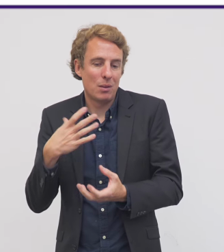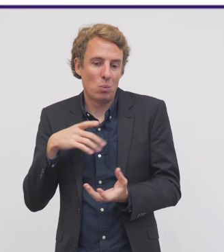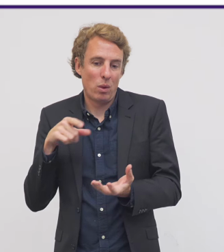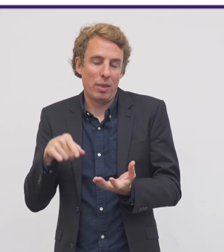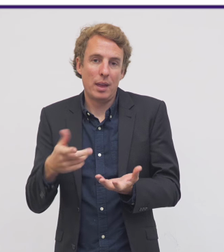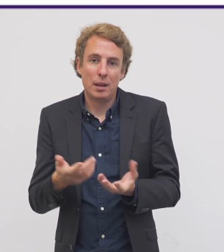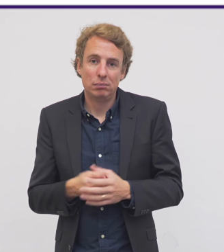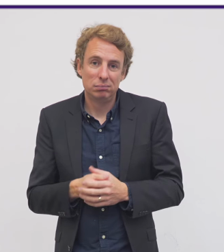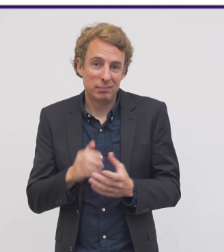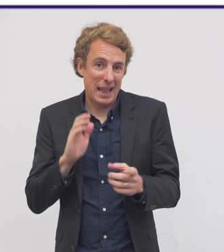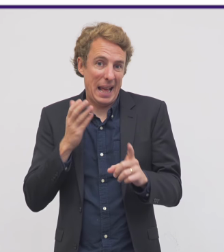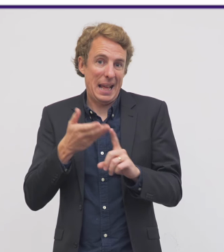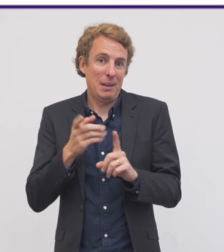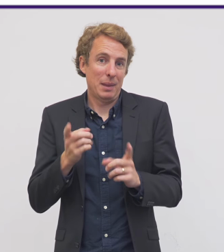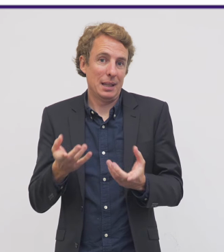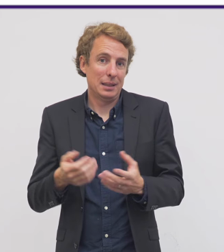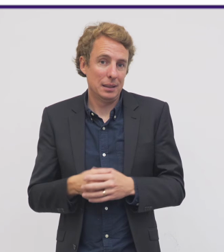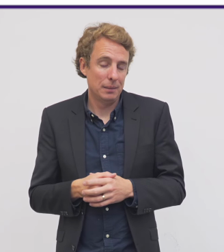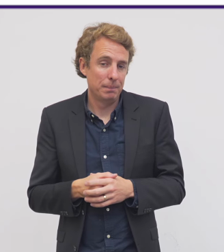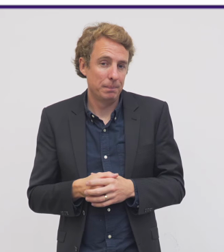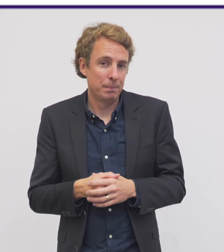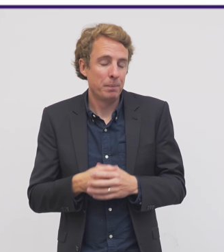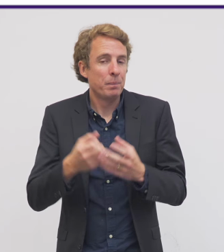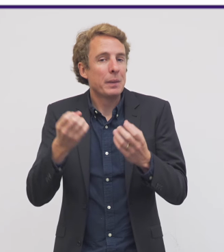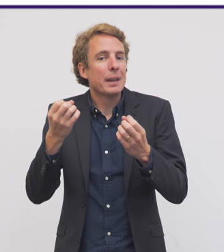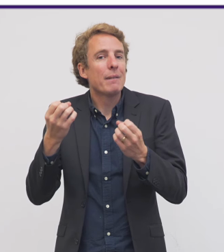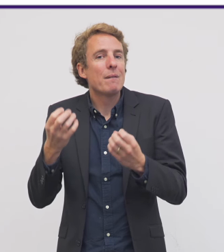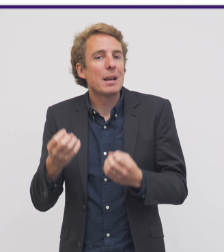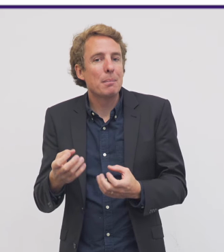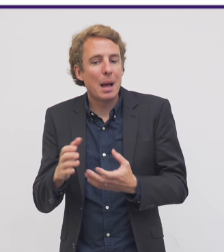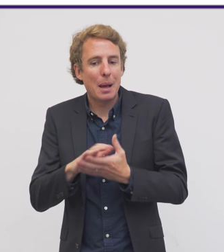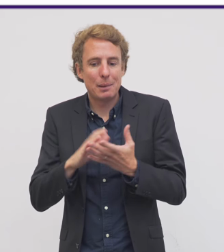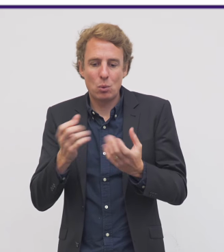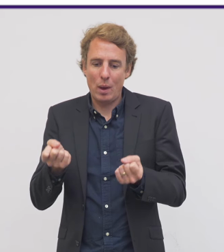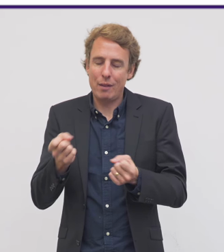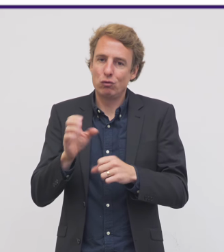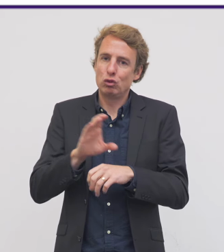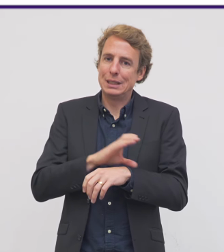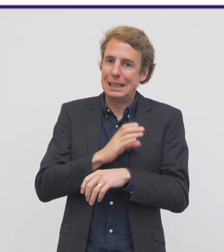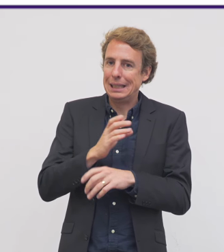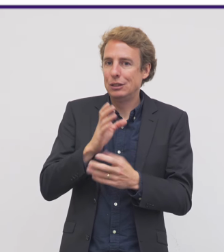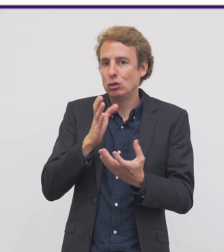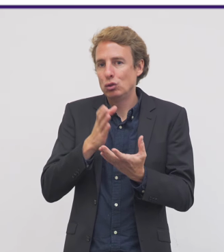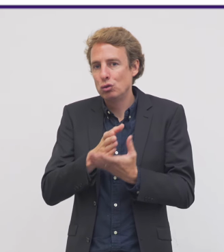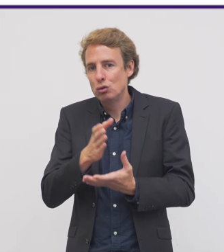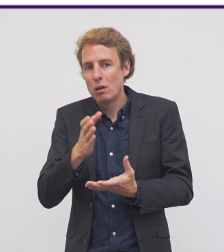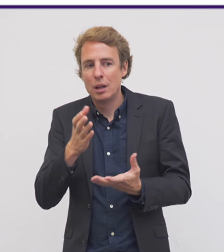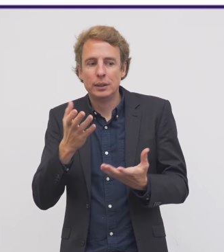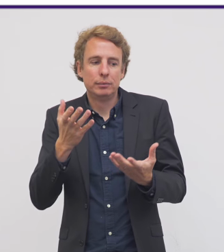Feedback repeated often builds resiliency, builds trust, builds confidence.